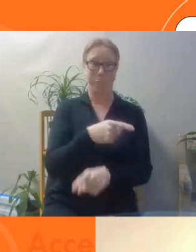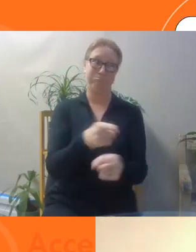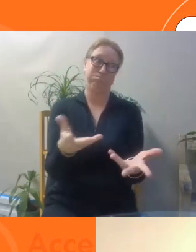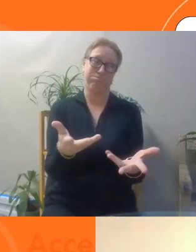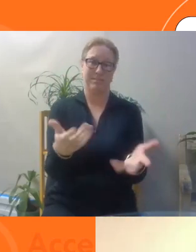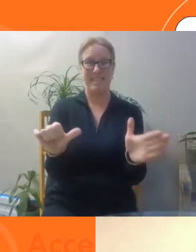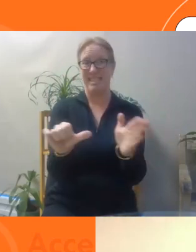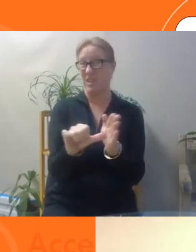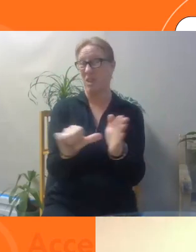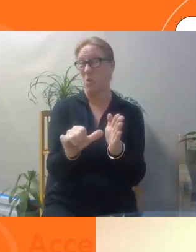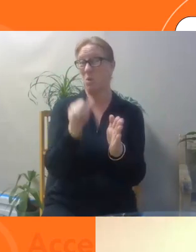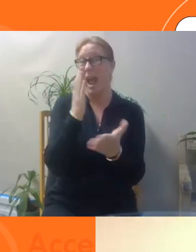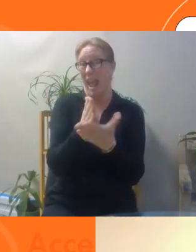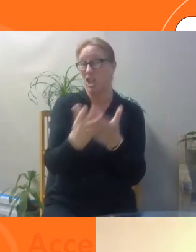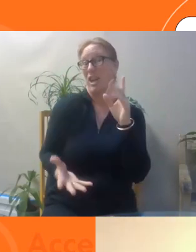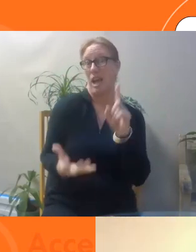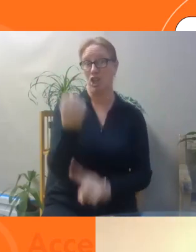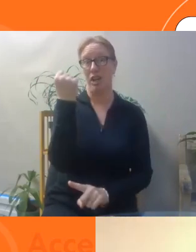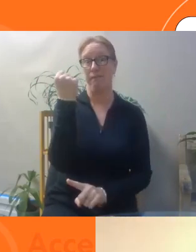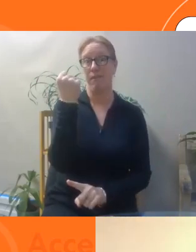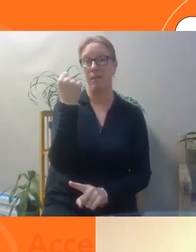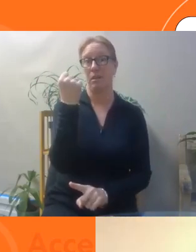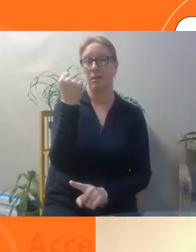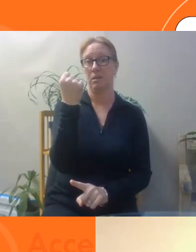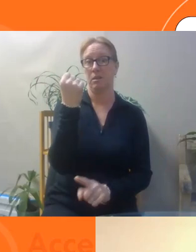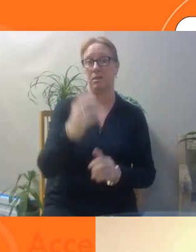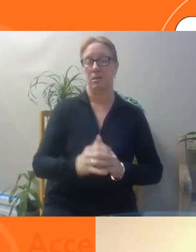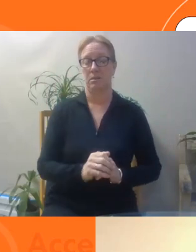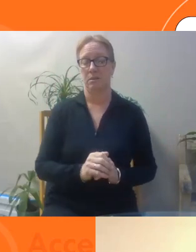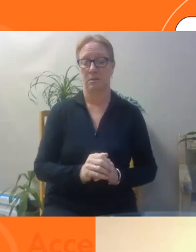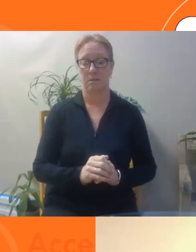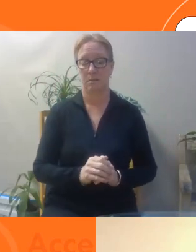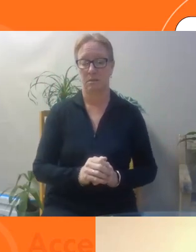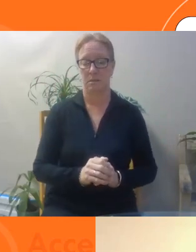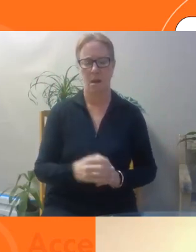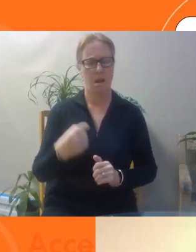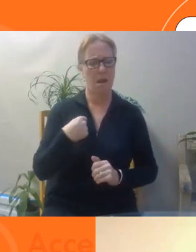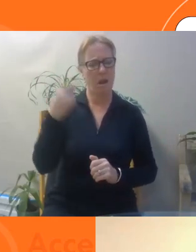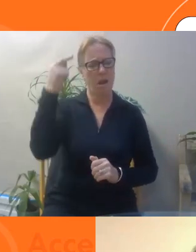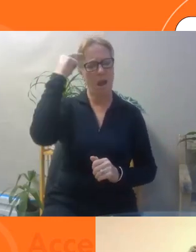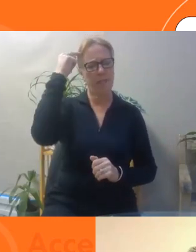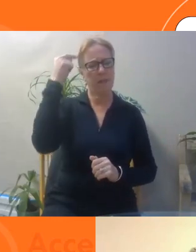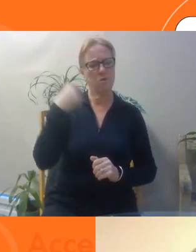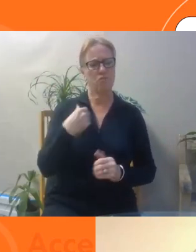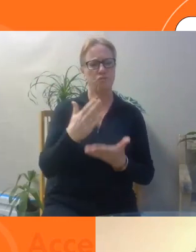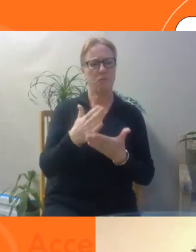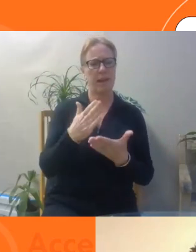to actually achieve. So I think on one level it's good that it's